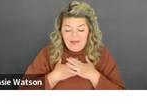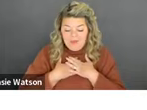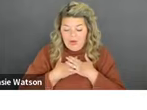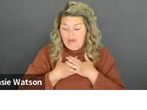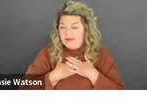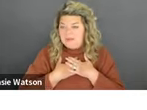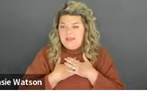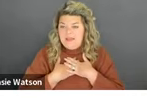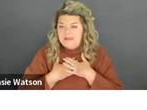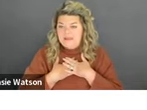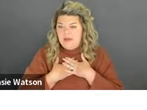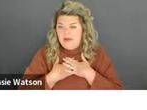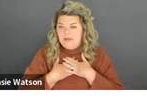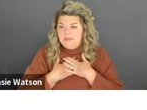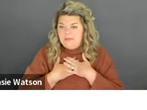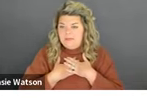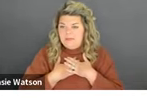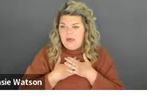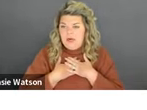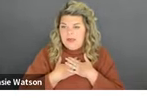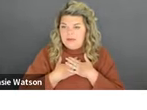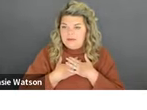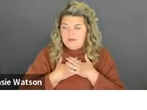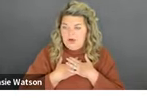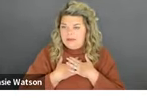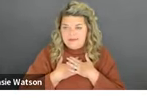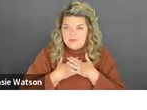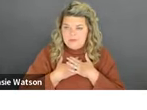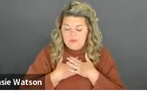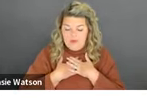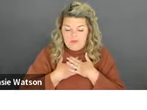I have no expertise on autism, so,